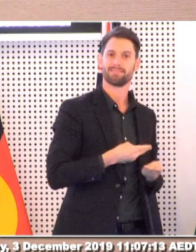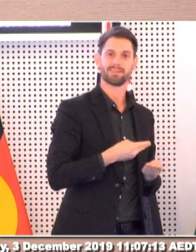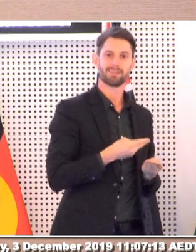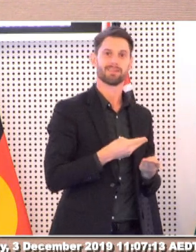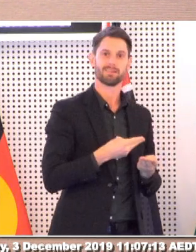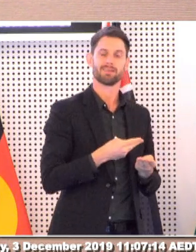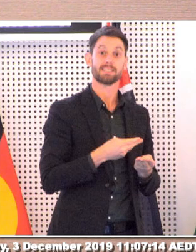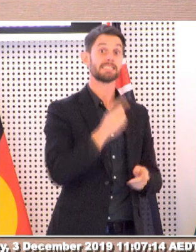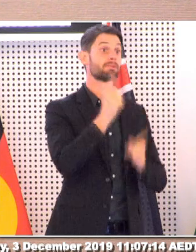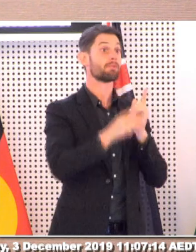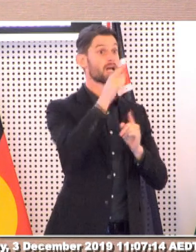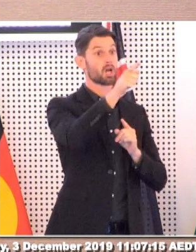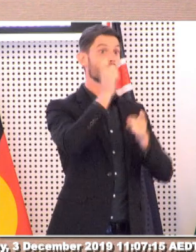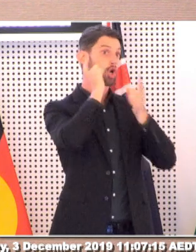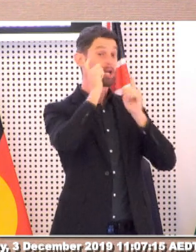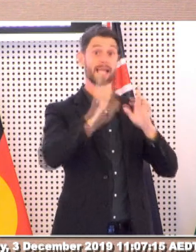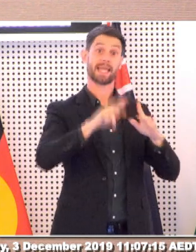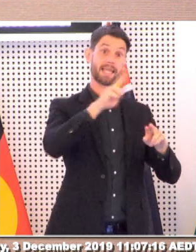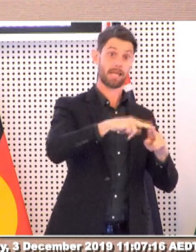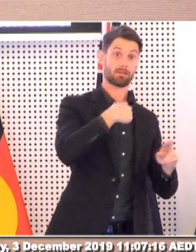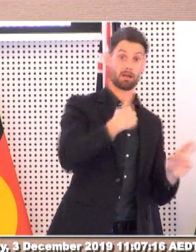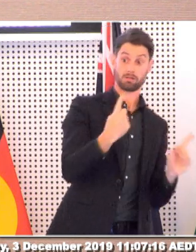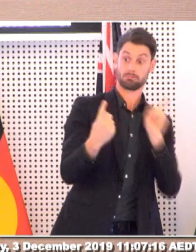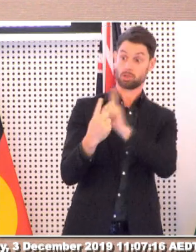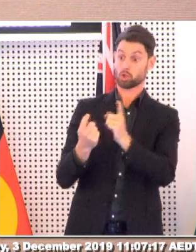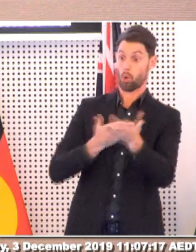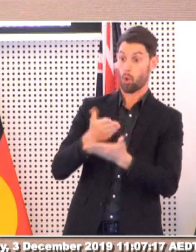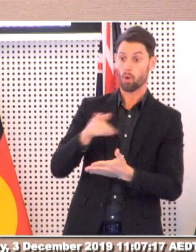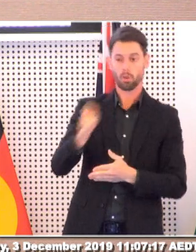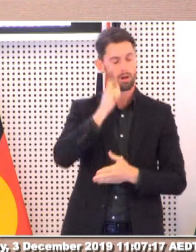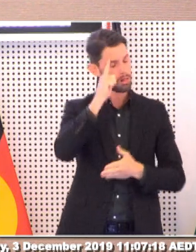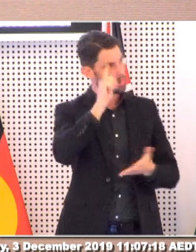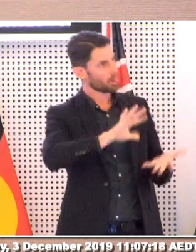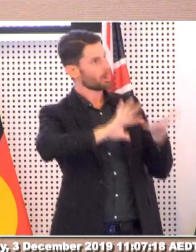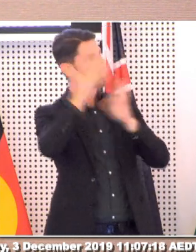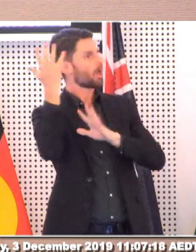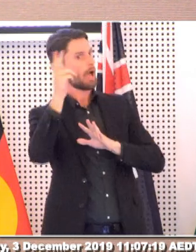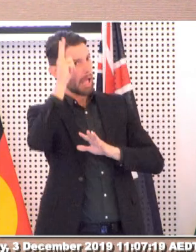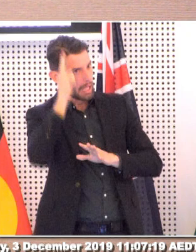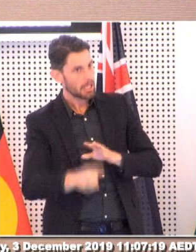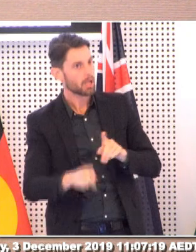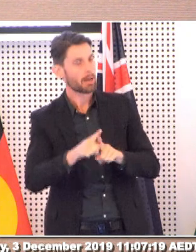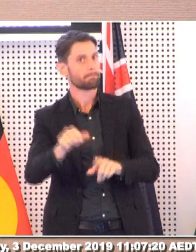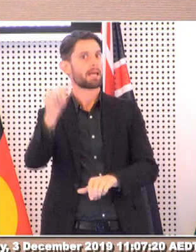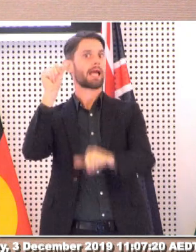retraumatising, and too difficult, or that the person will not understand the questions that are being